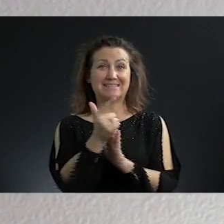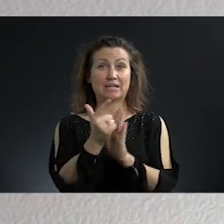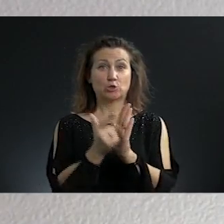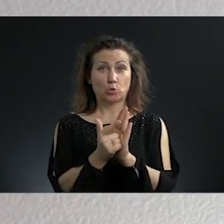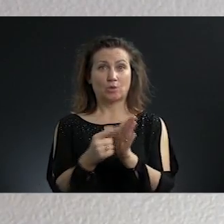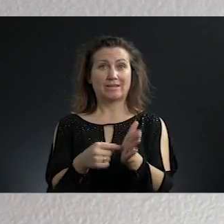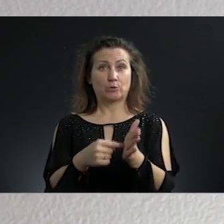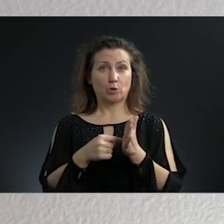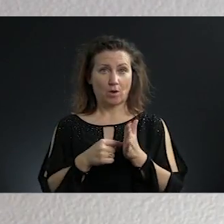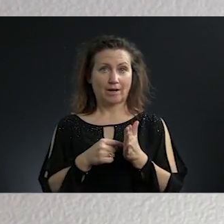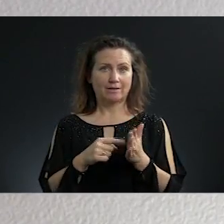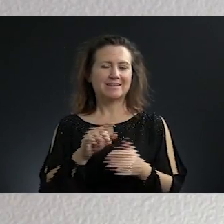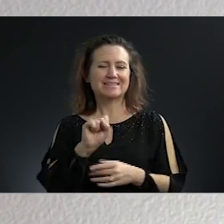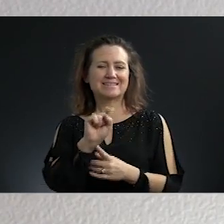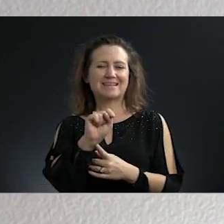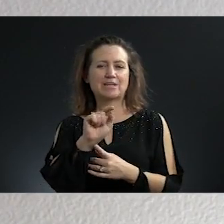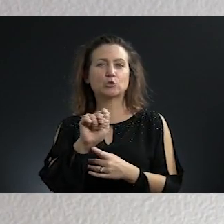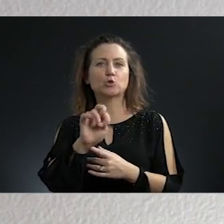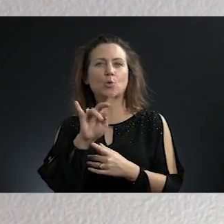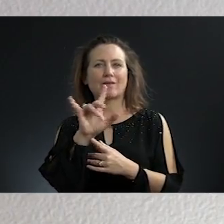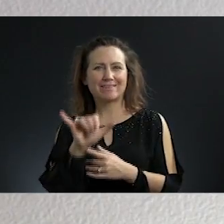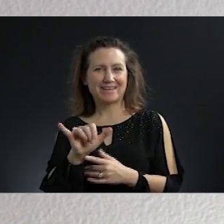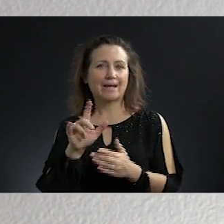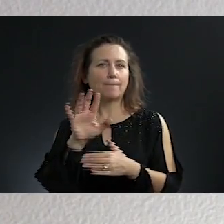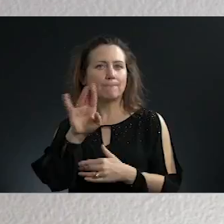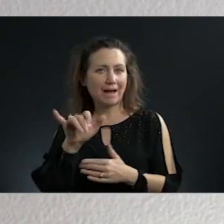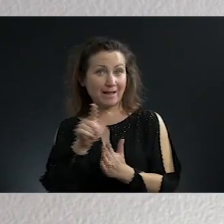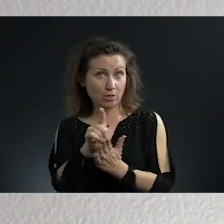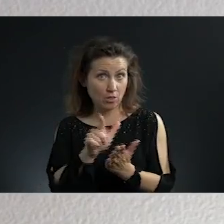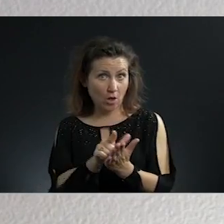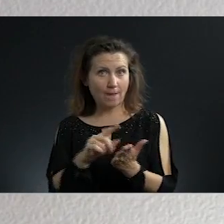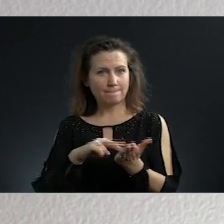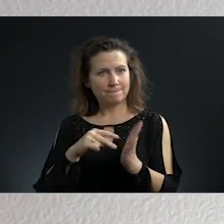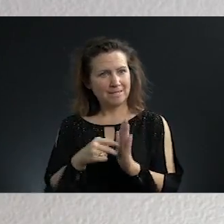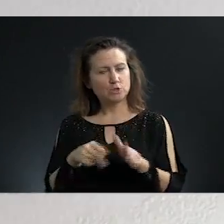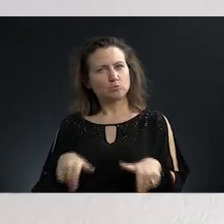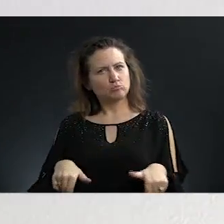that means by law it is required that we allow the public to speak the